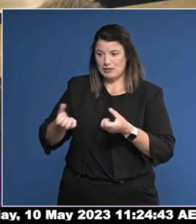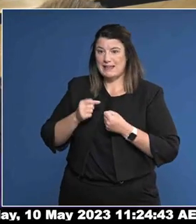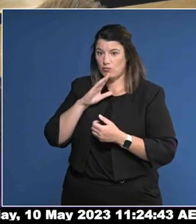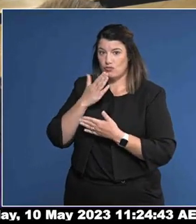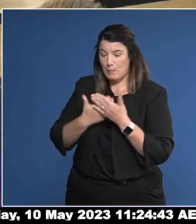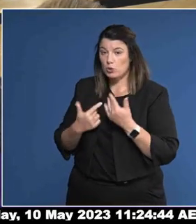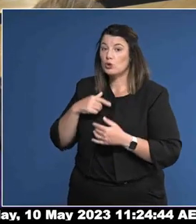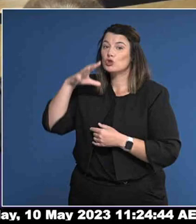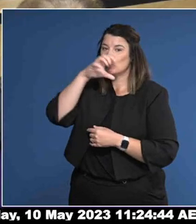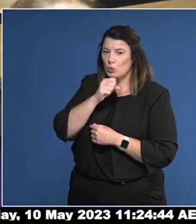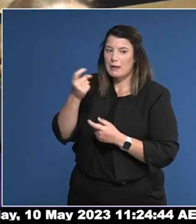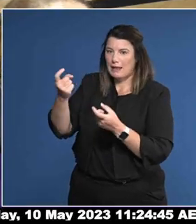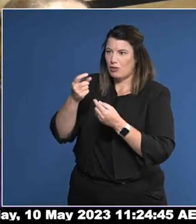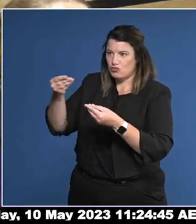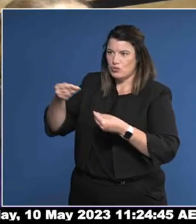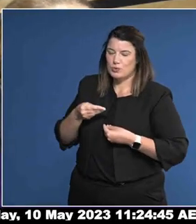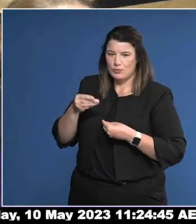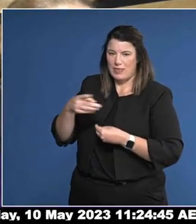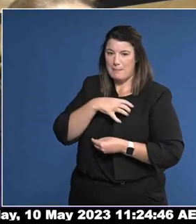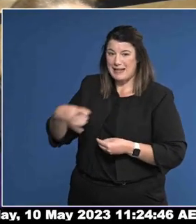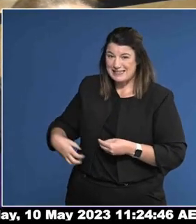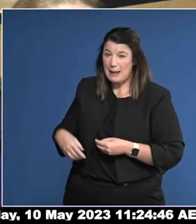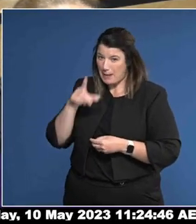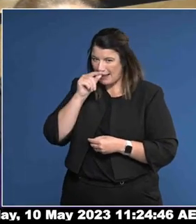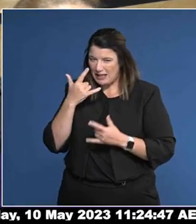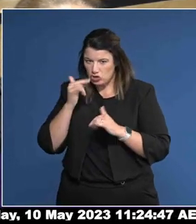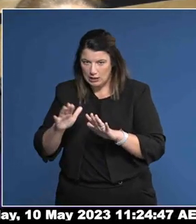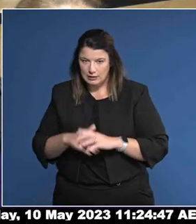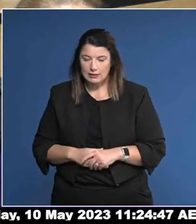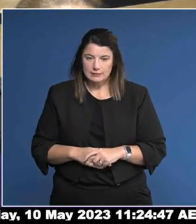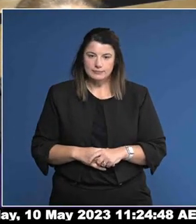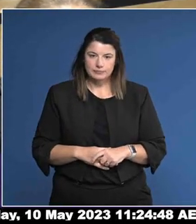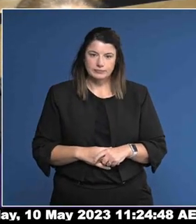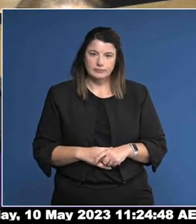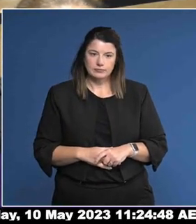through the Minister, but I could check that. And that report is the unredacted report.